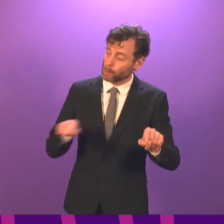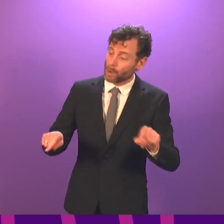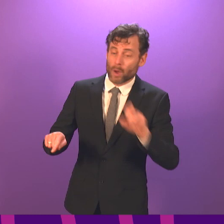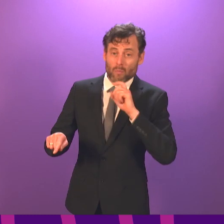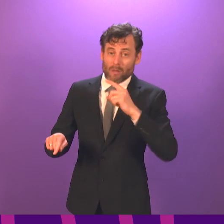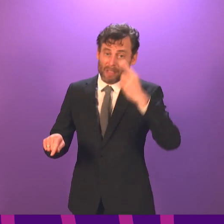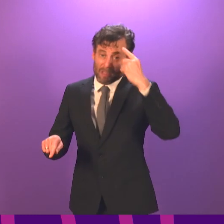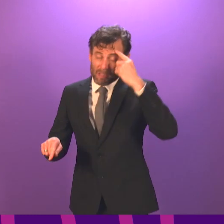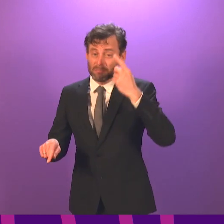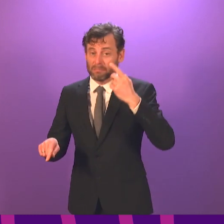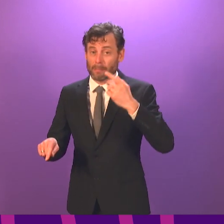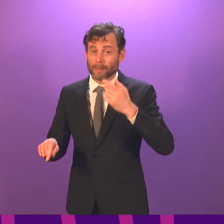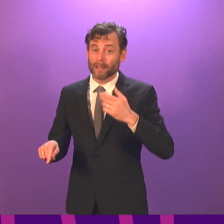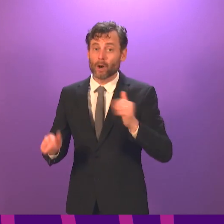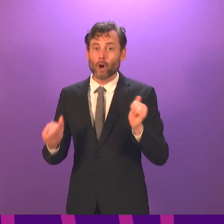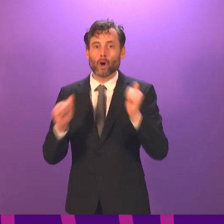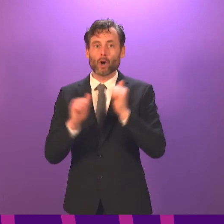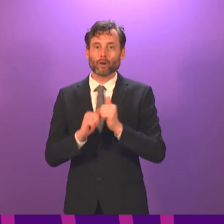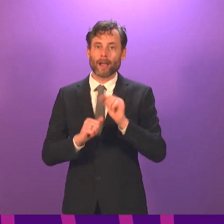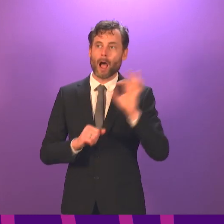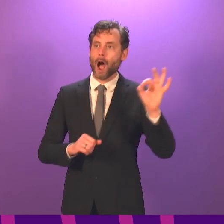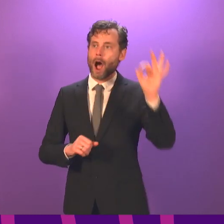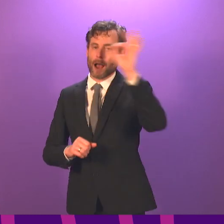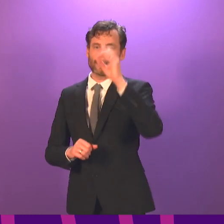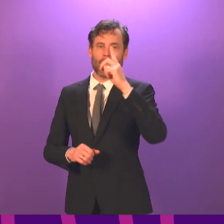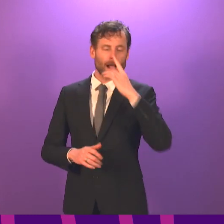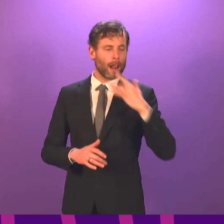easing of restrictions on our islands in light of their particular circumstances?